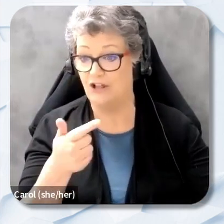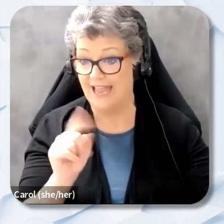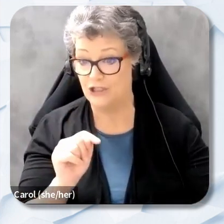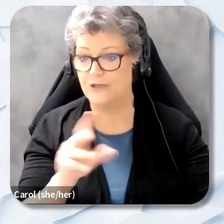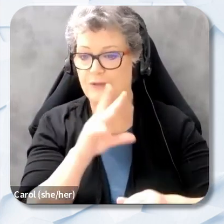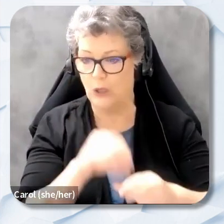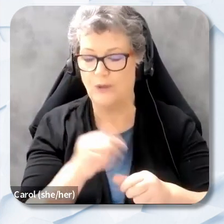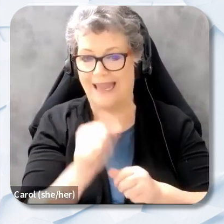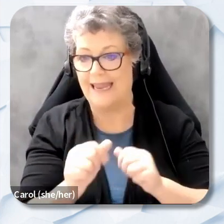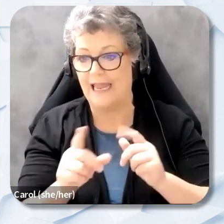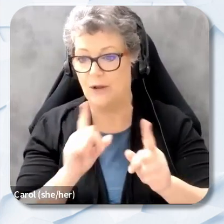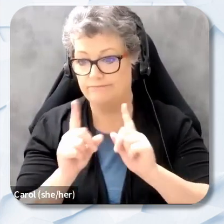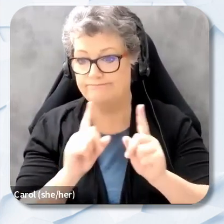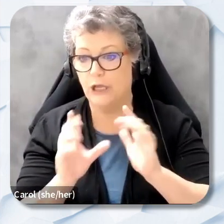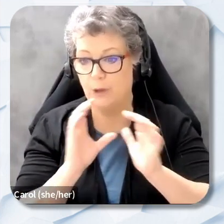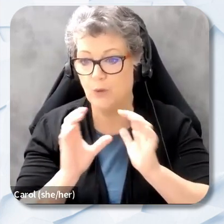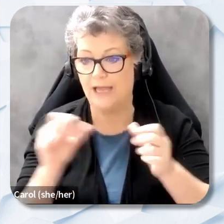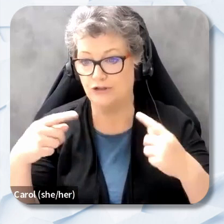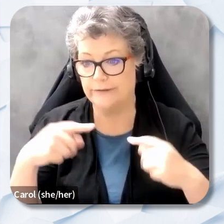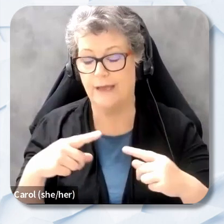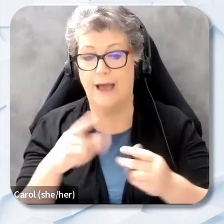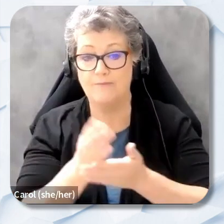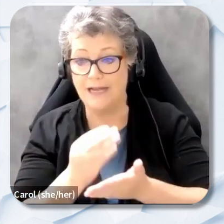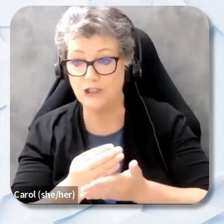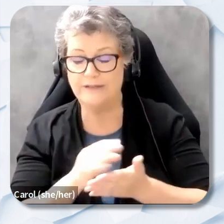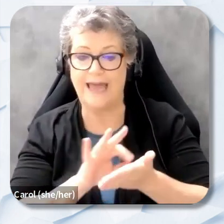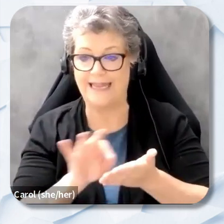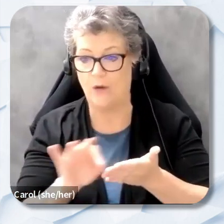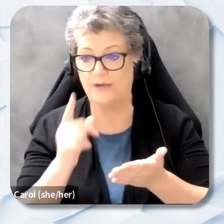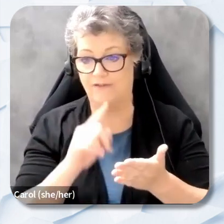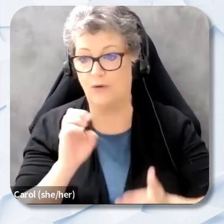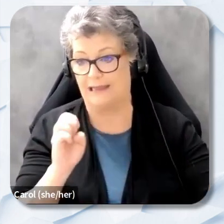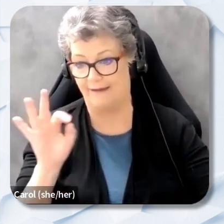communications regarding, budget and accounting for the LEA.